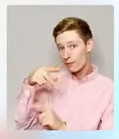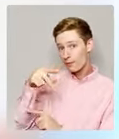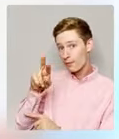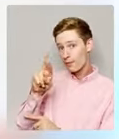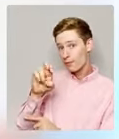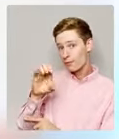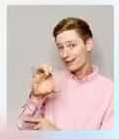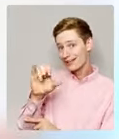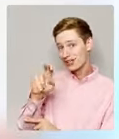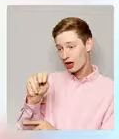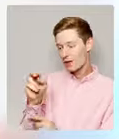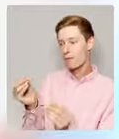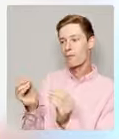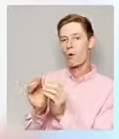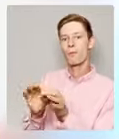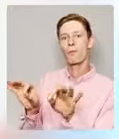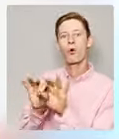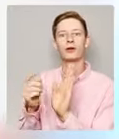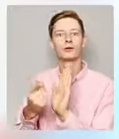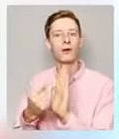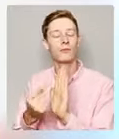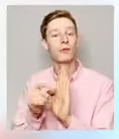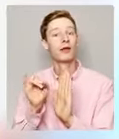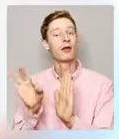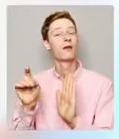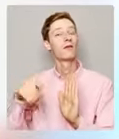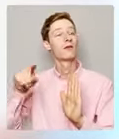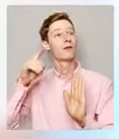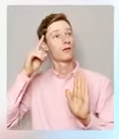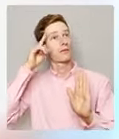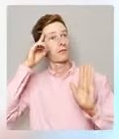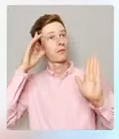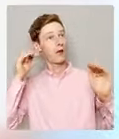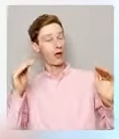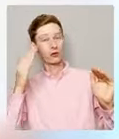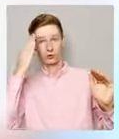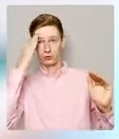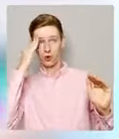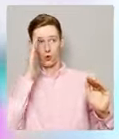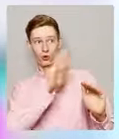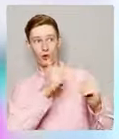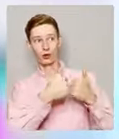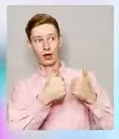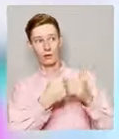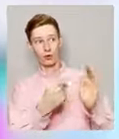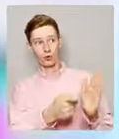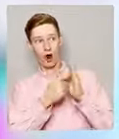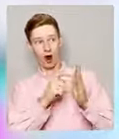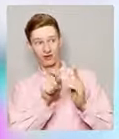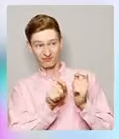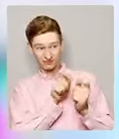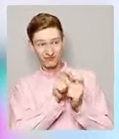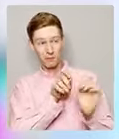If precision is a key pillar of your experience, players come into it expecting to need significant coordination and accuracy.